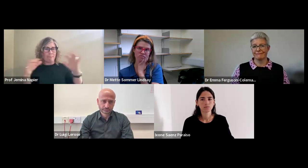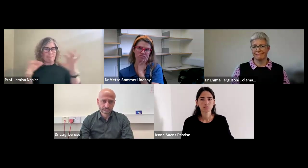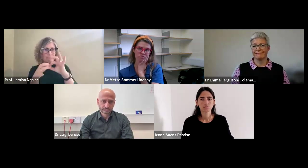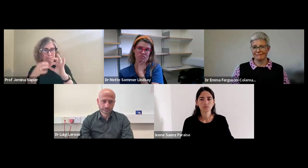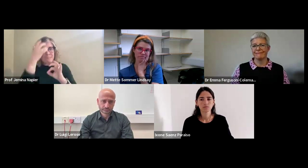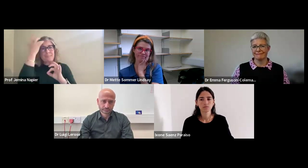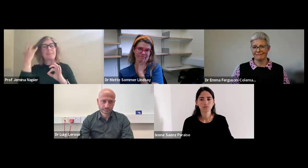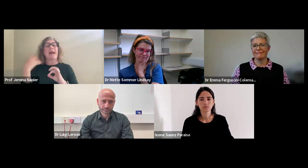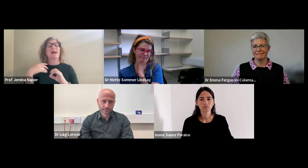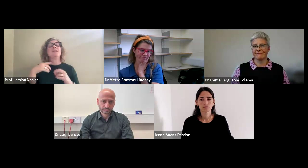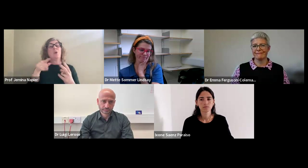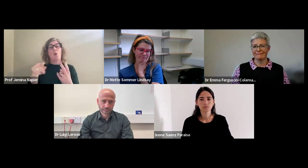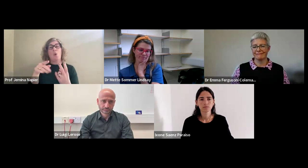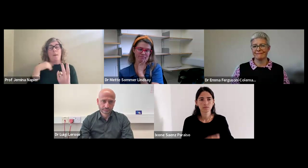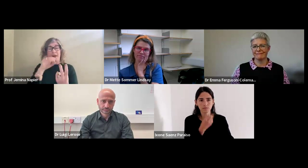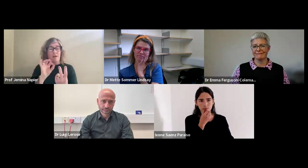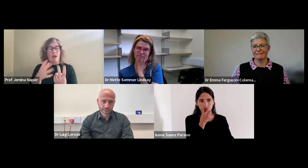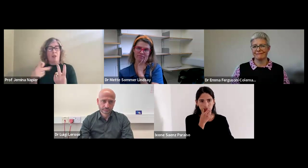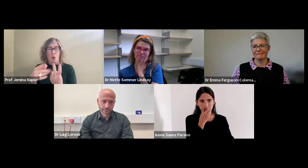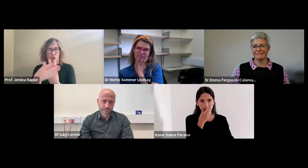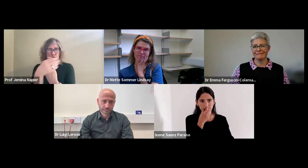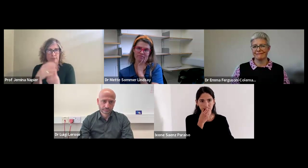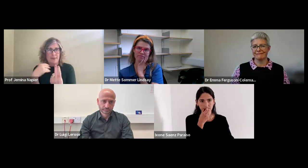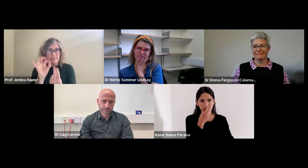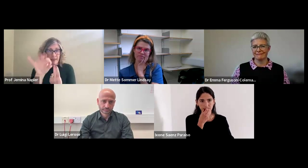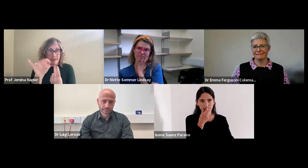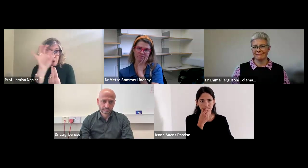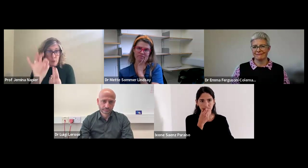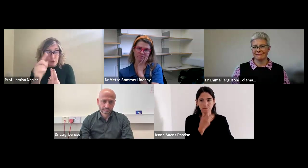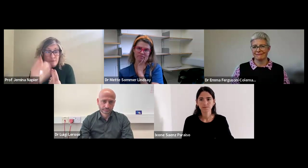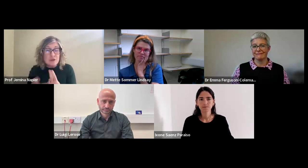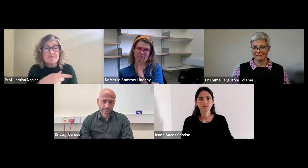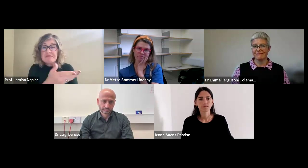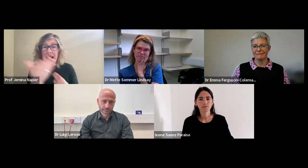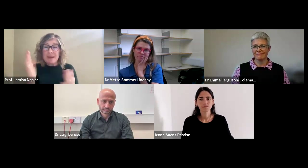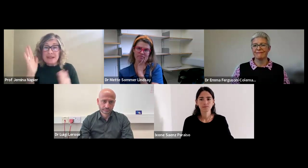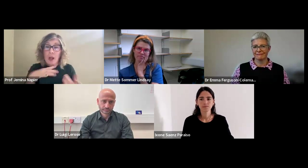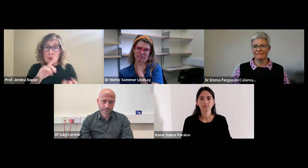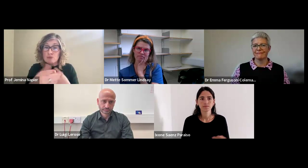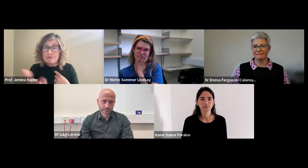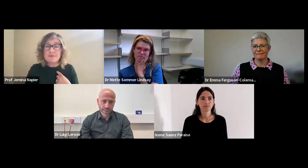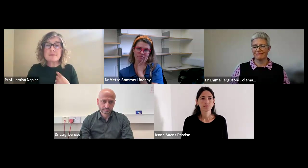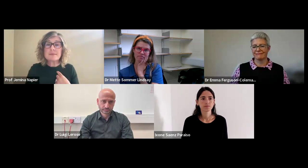closing that gap and what could be done to close that gap? So I think those two questions really go